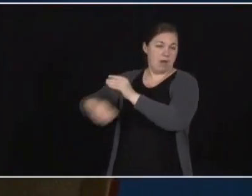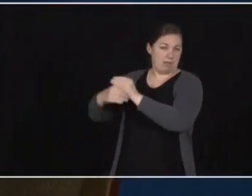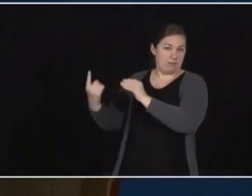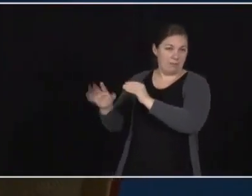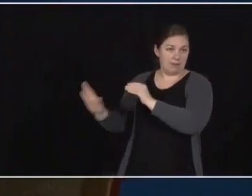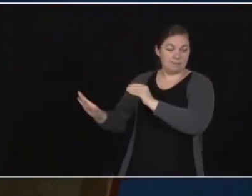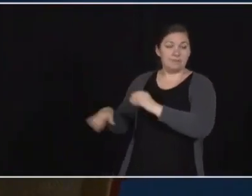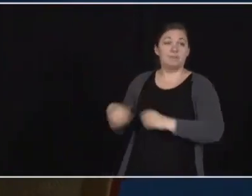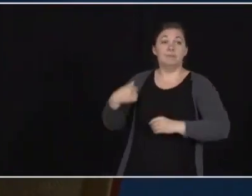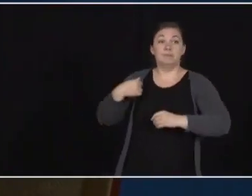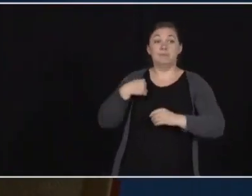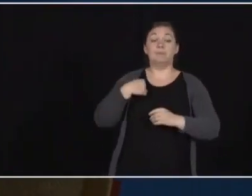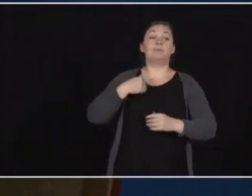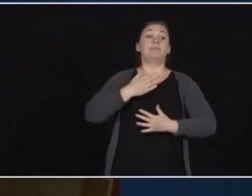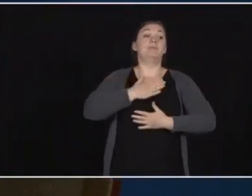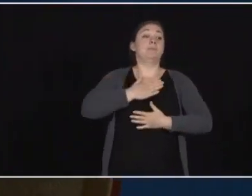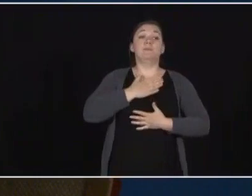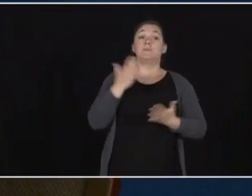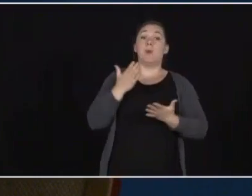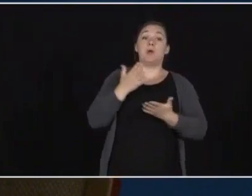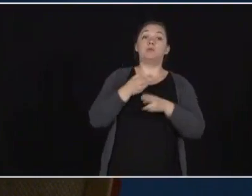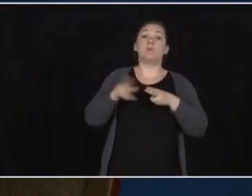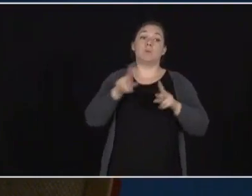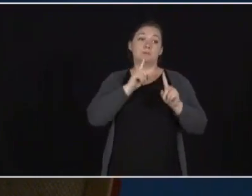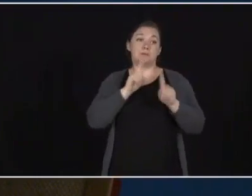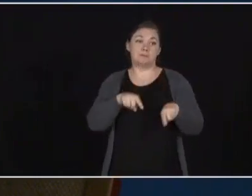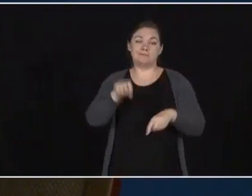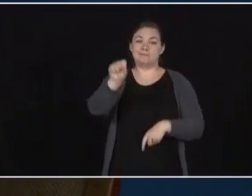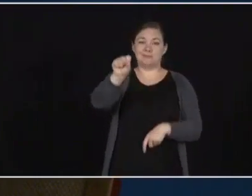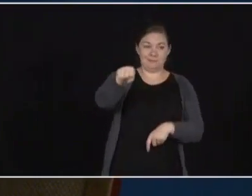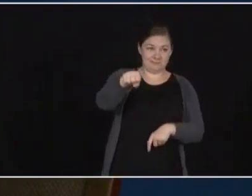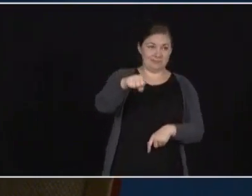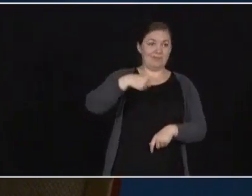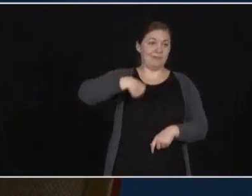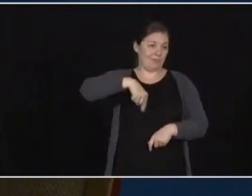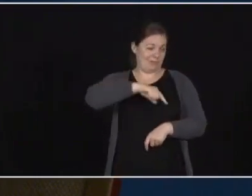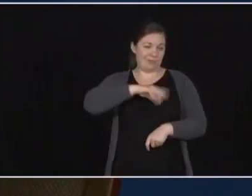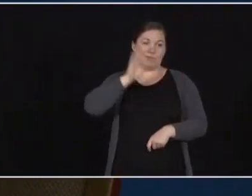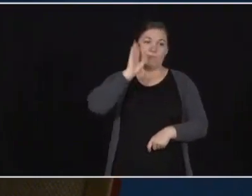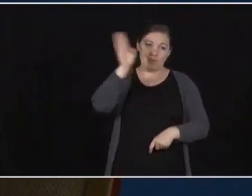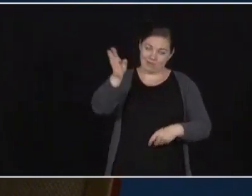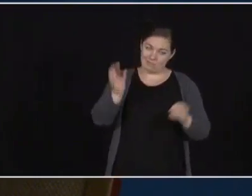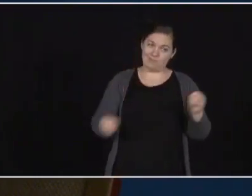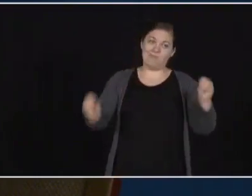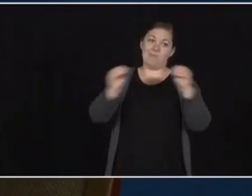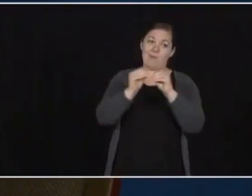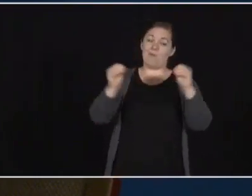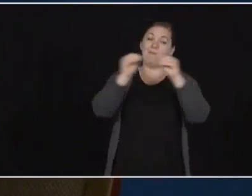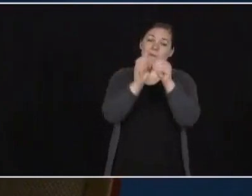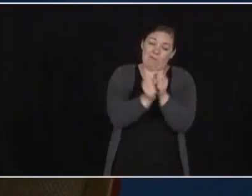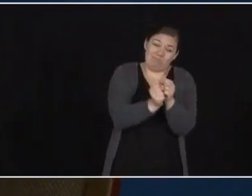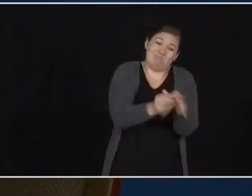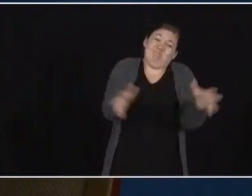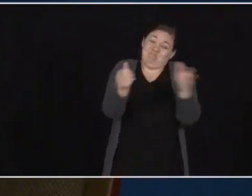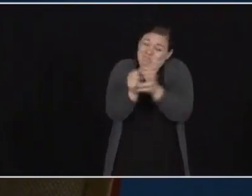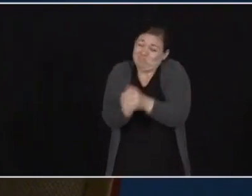might in fact augment the capacity. The short answer to your question is yes. Were looking on how to increase capacity and we